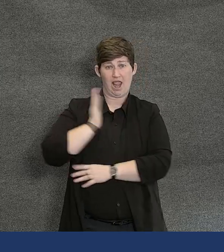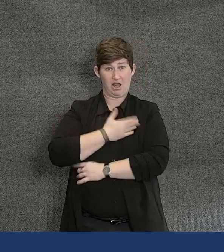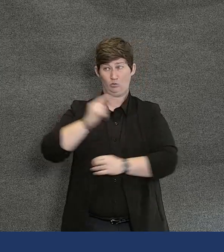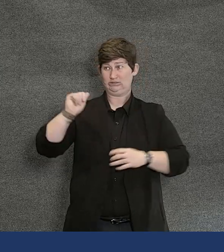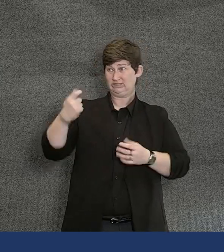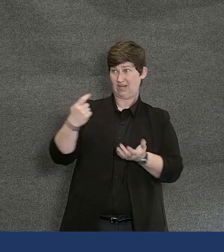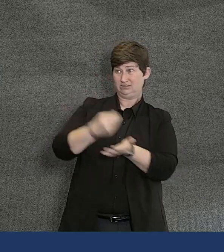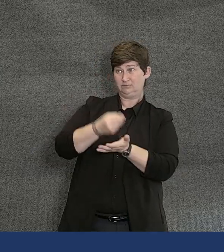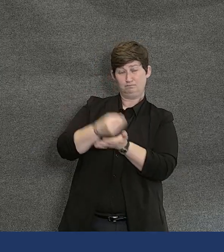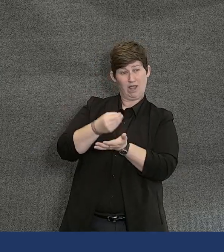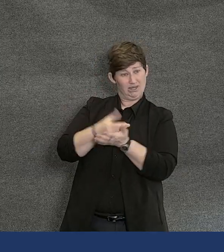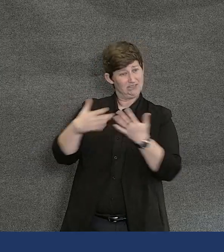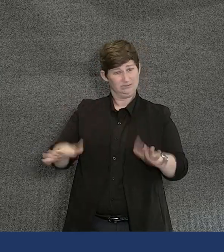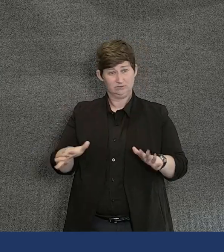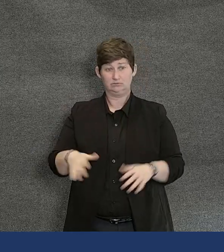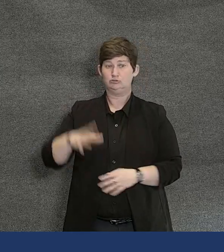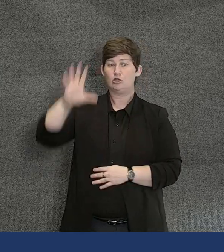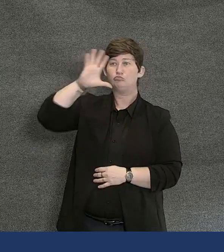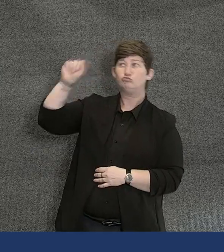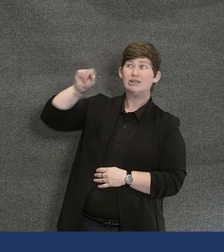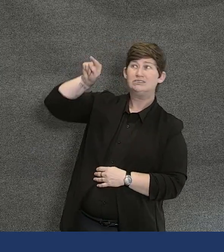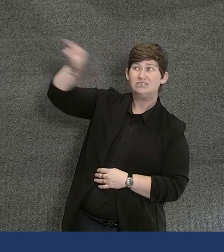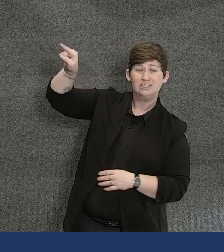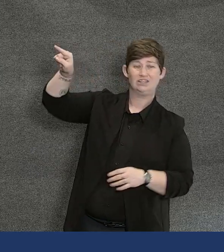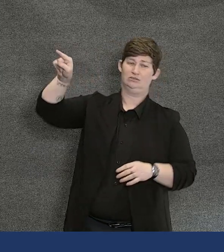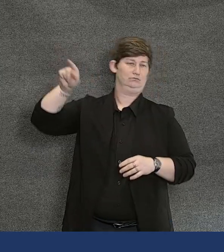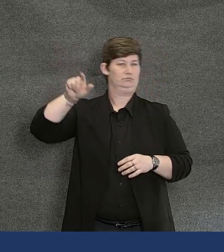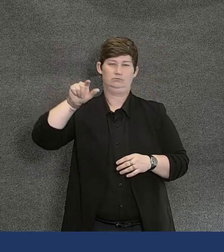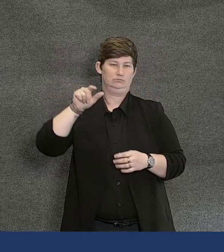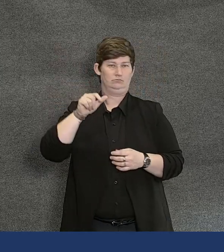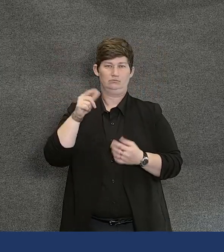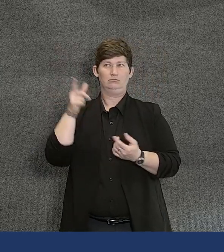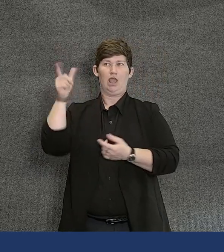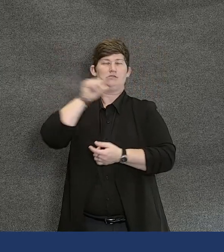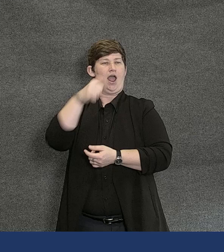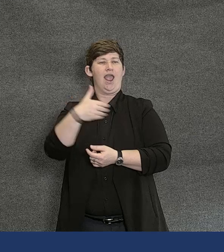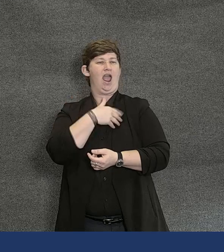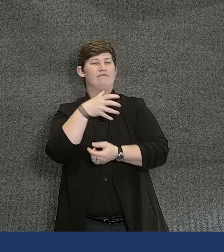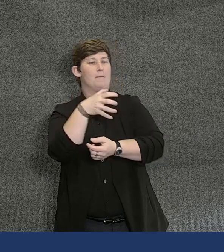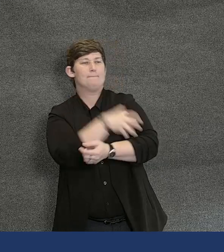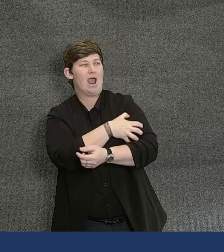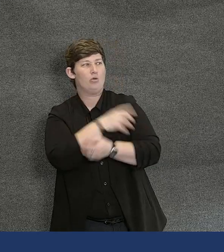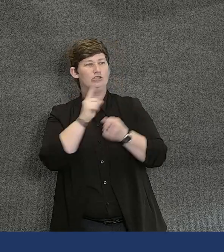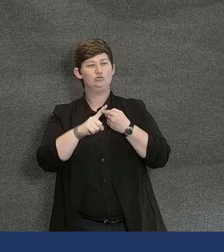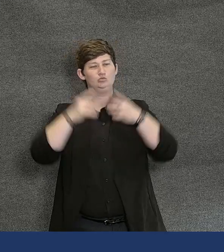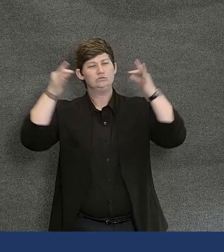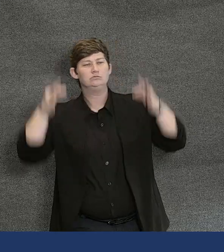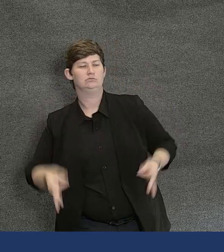is not authorized to simply void these decisions.